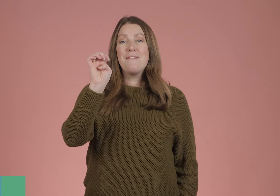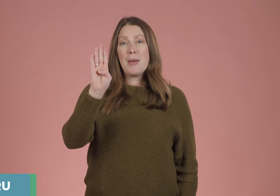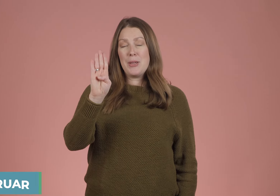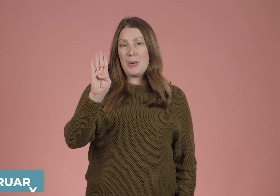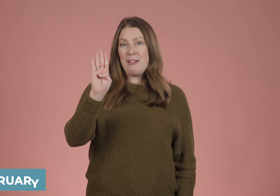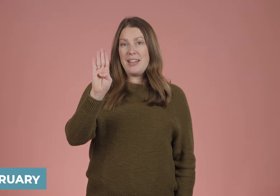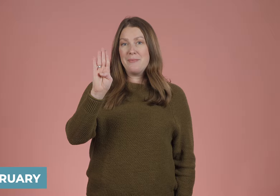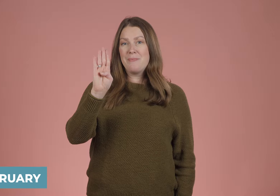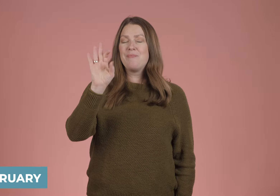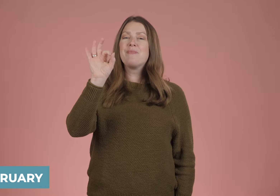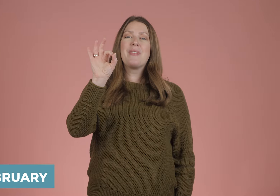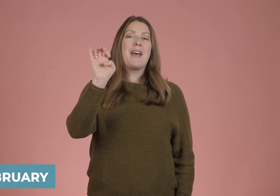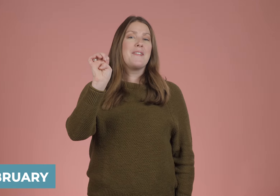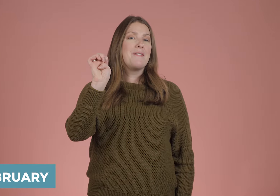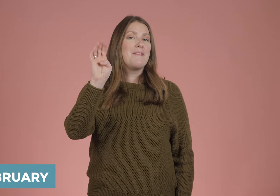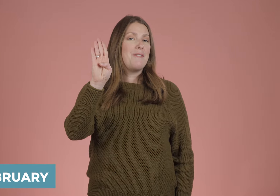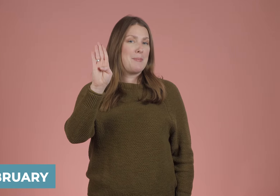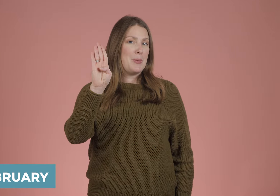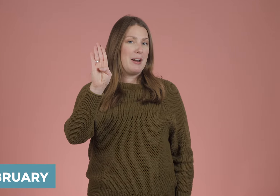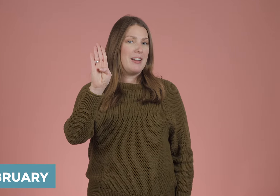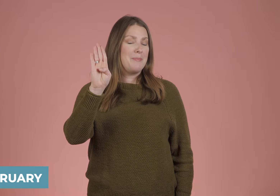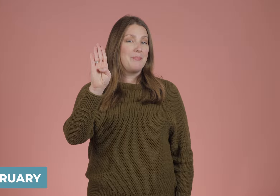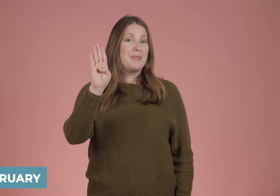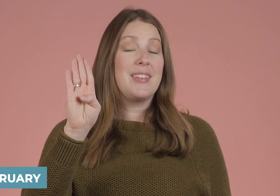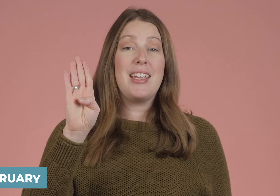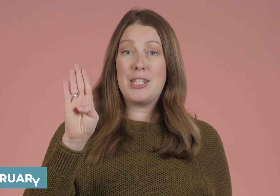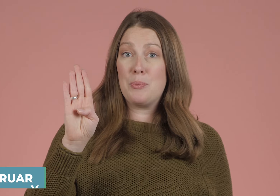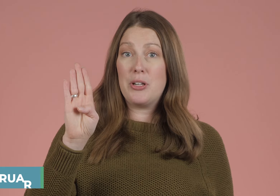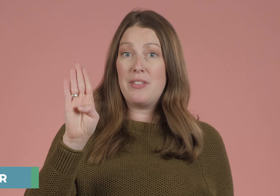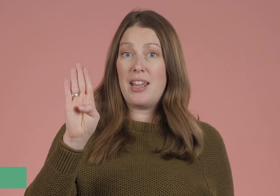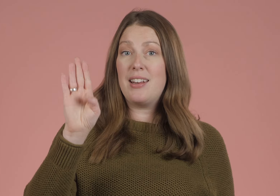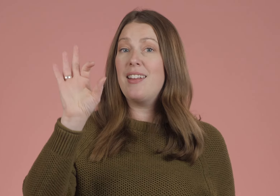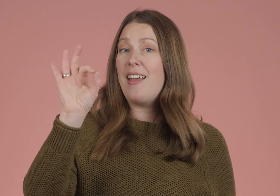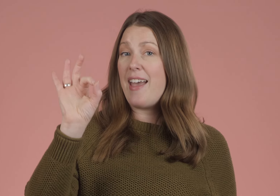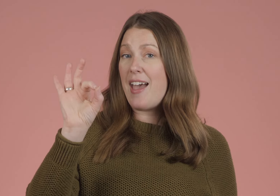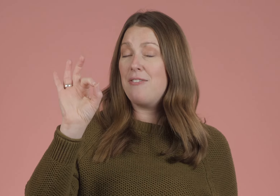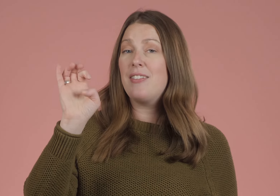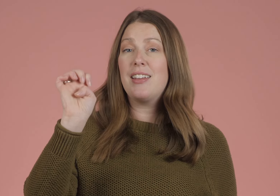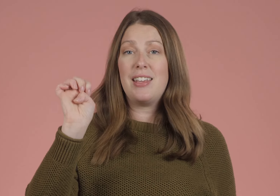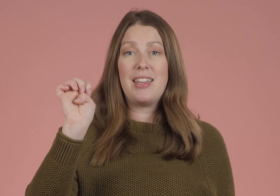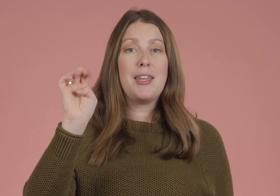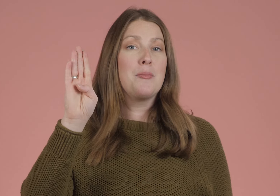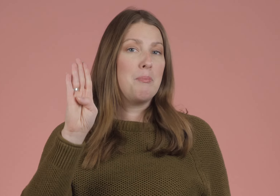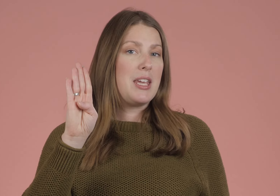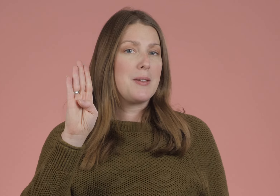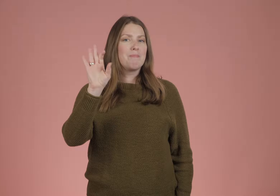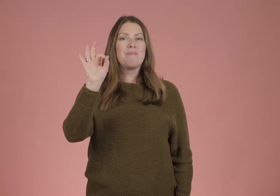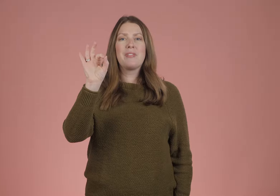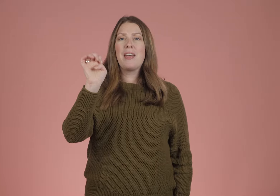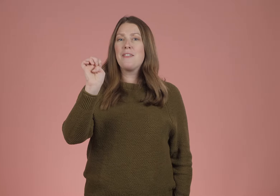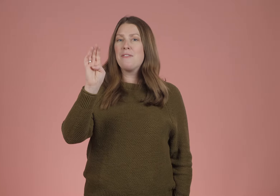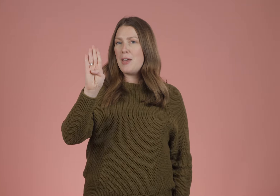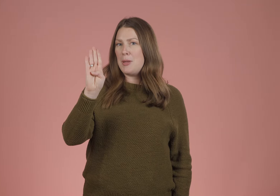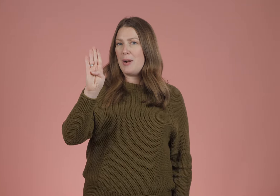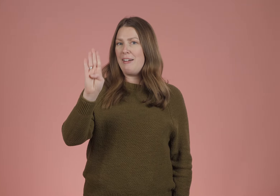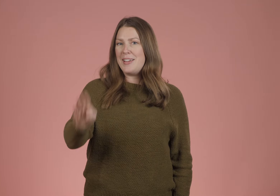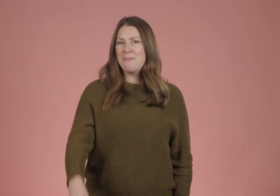February. It's abbreviated F E B February.